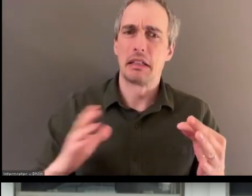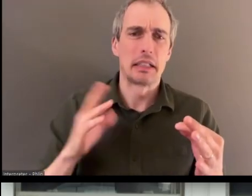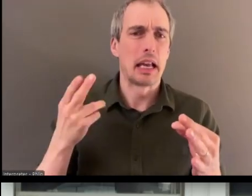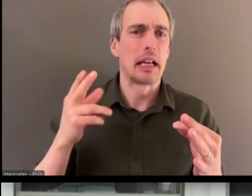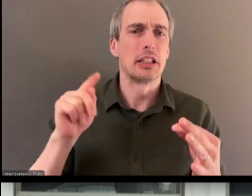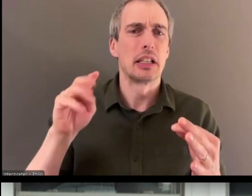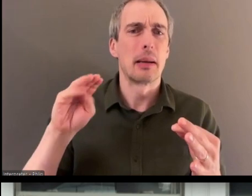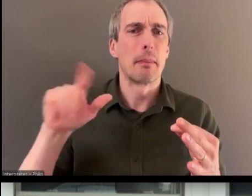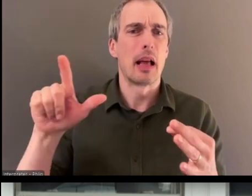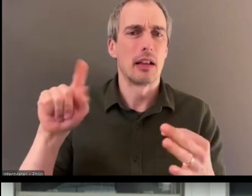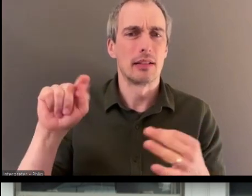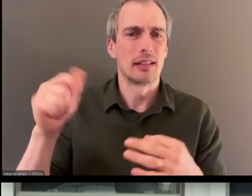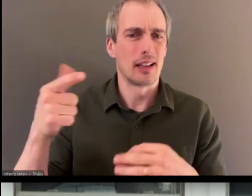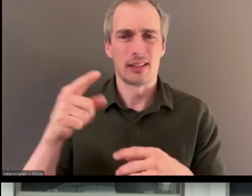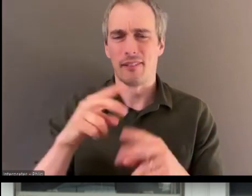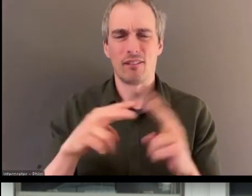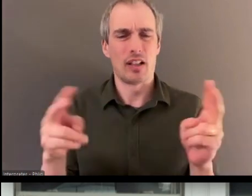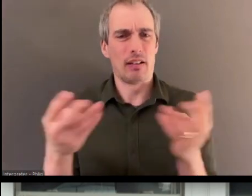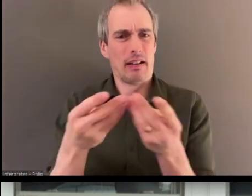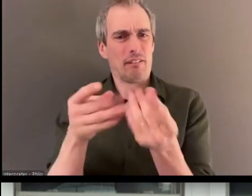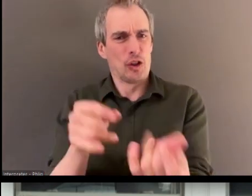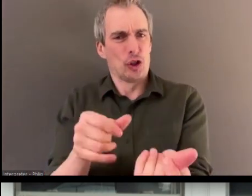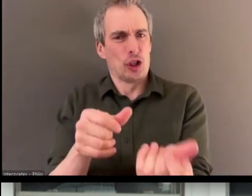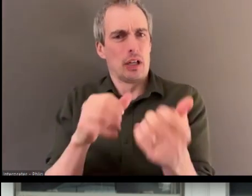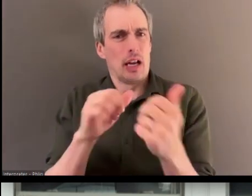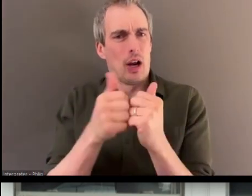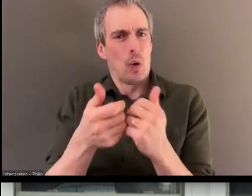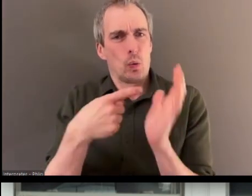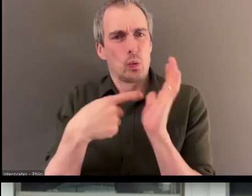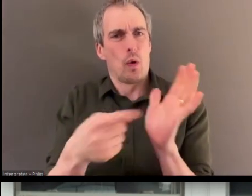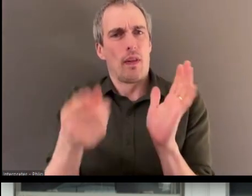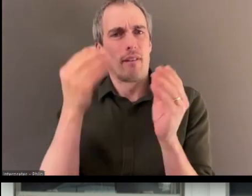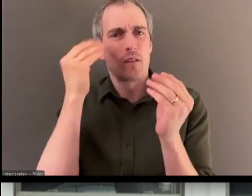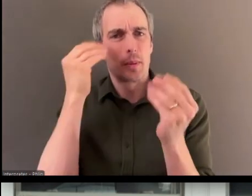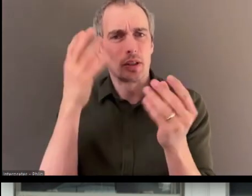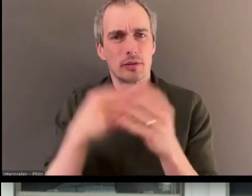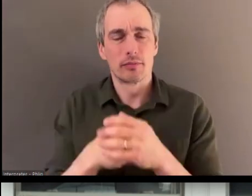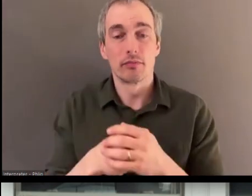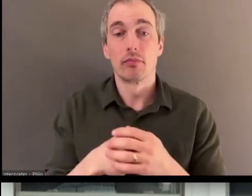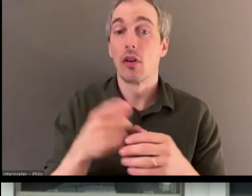And what's beautiful about it is that these semantics map directly to HTML.